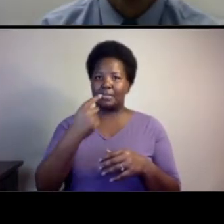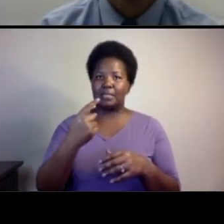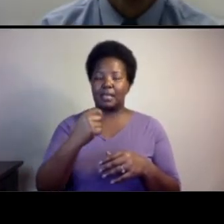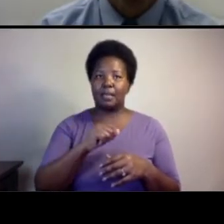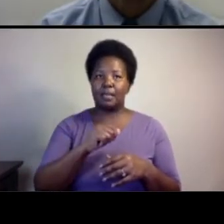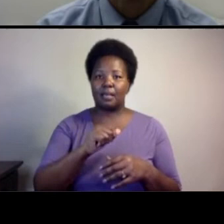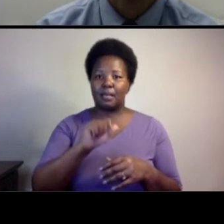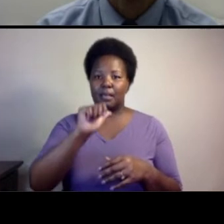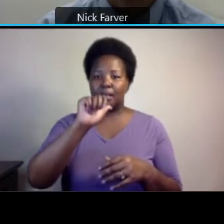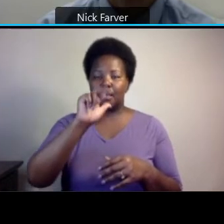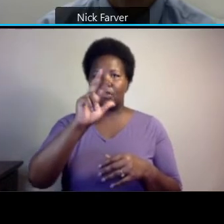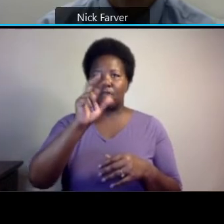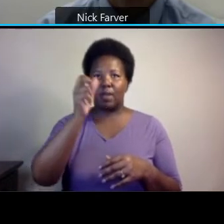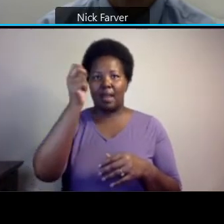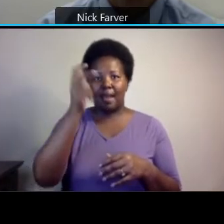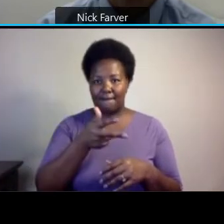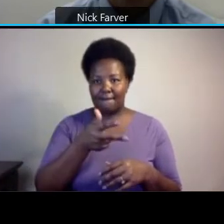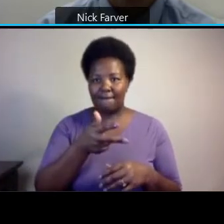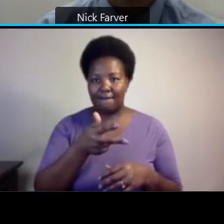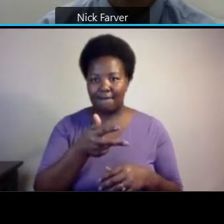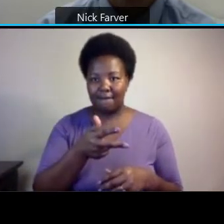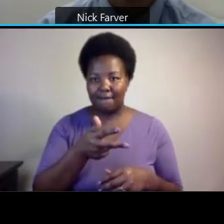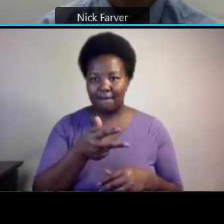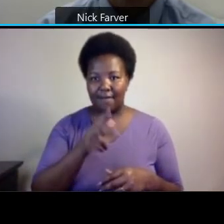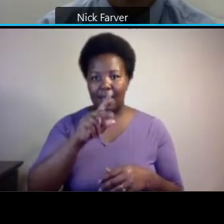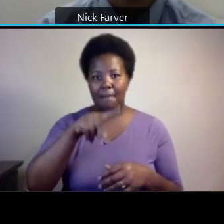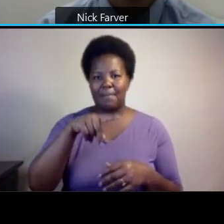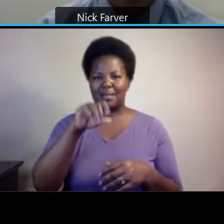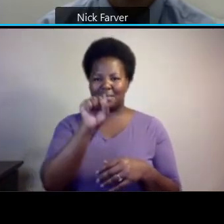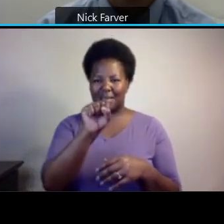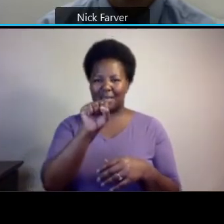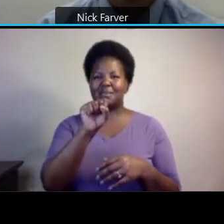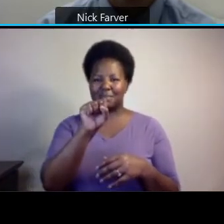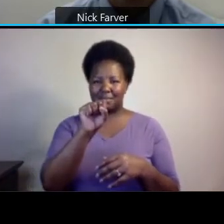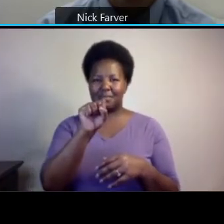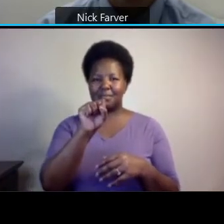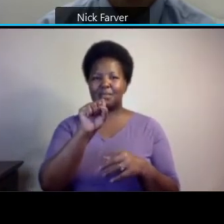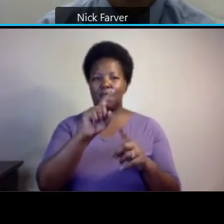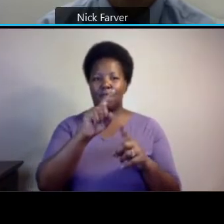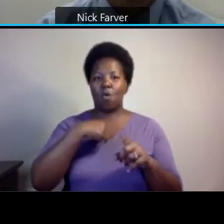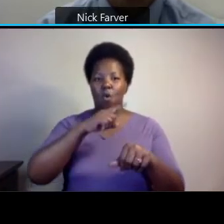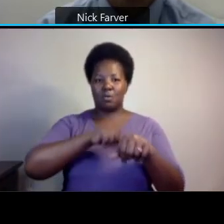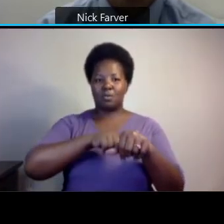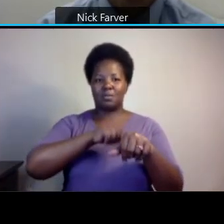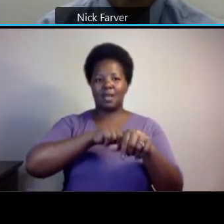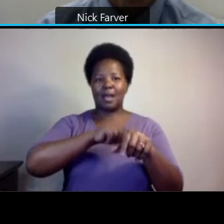will be the time that for the for the countdown that'll be on the uh on the aps